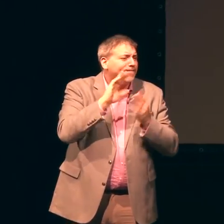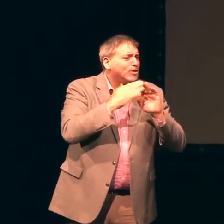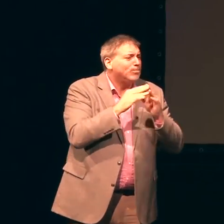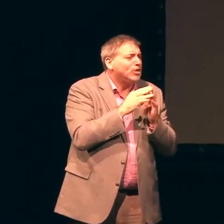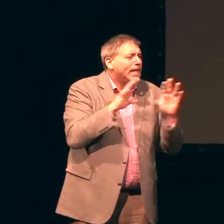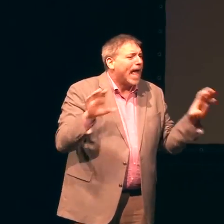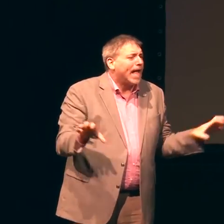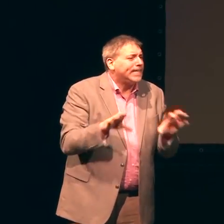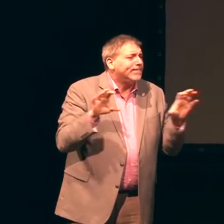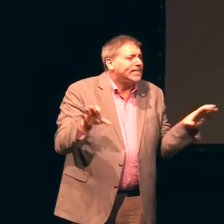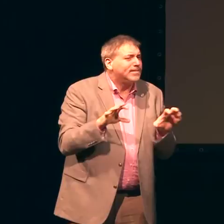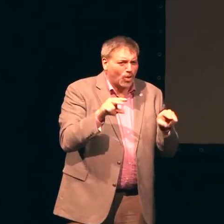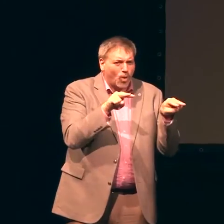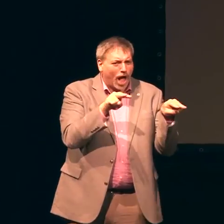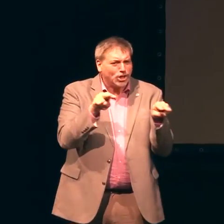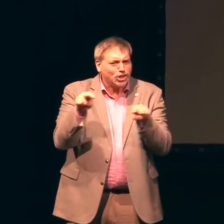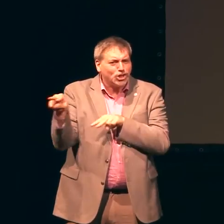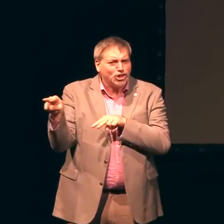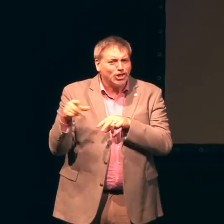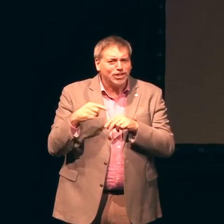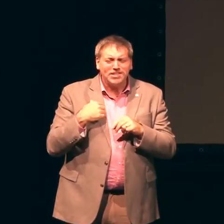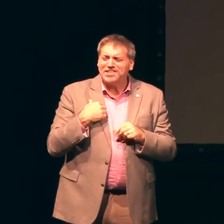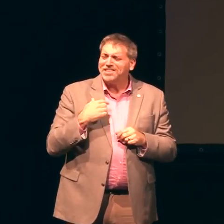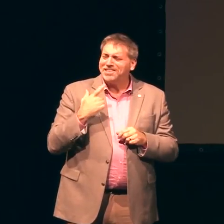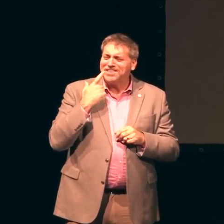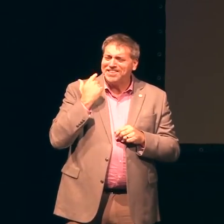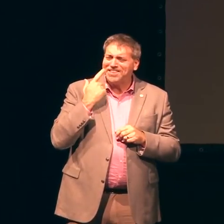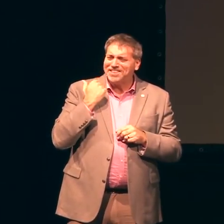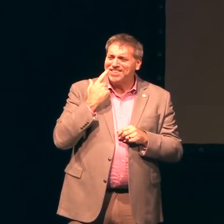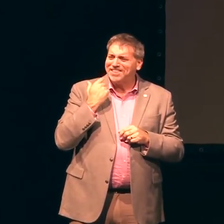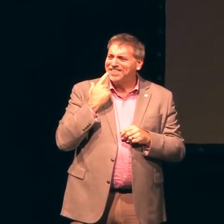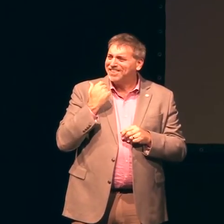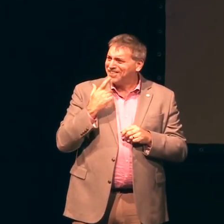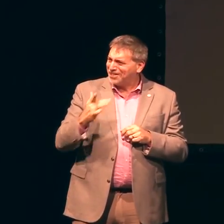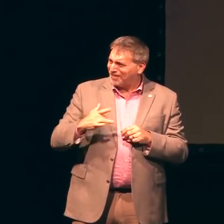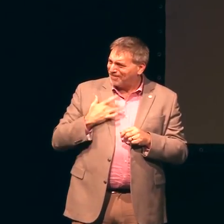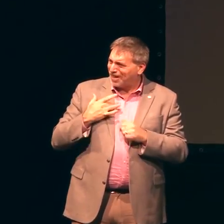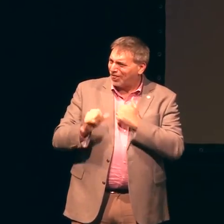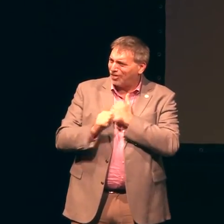NAD and Deaf community activities, they are monitoring what's going on, it made me chuckle.